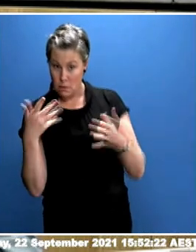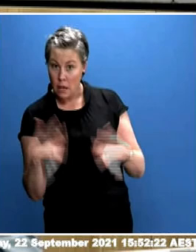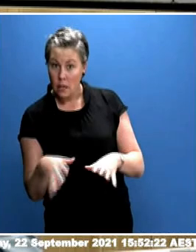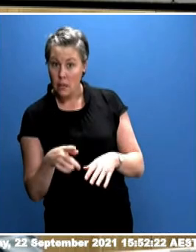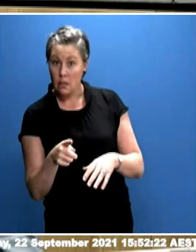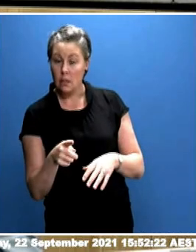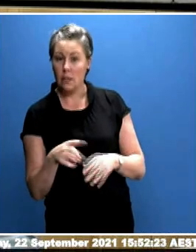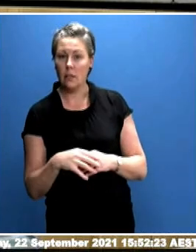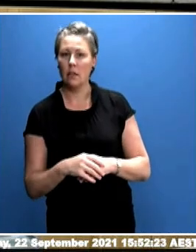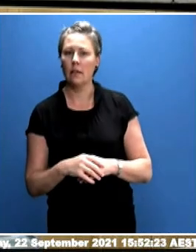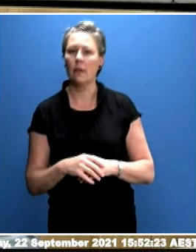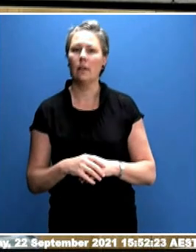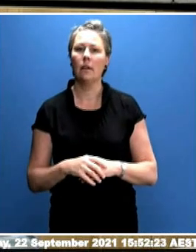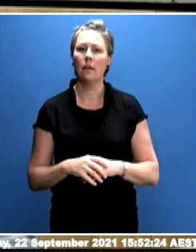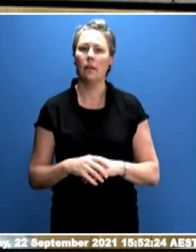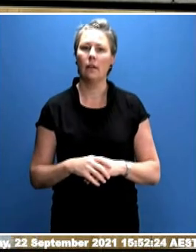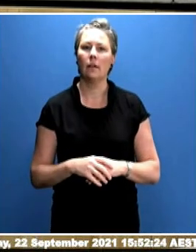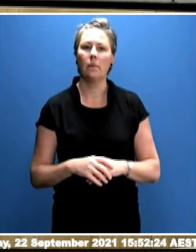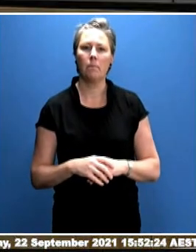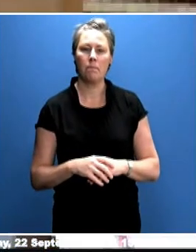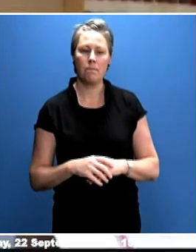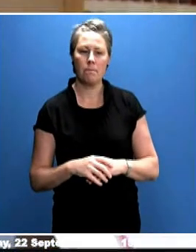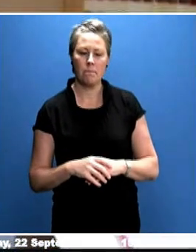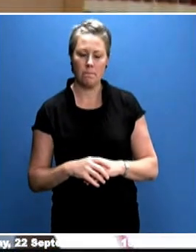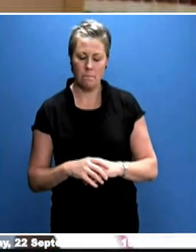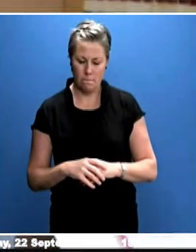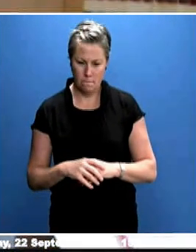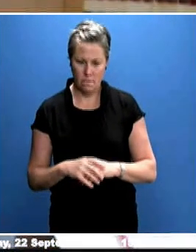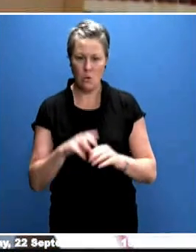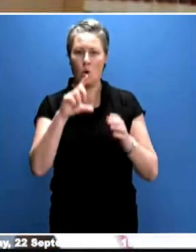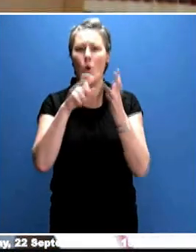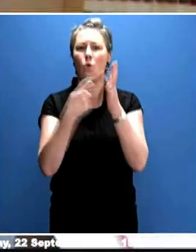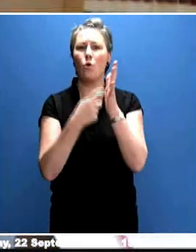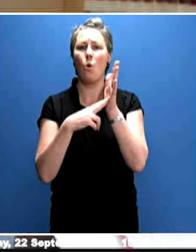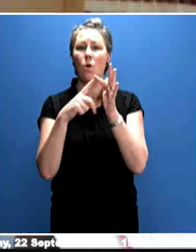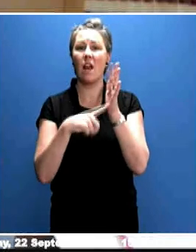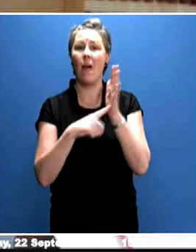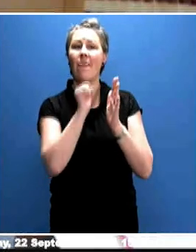Just to clarify Commissioner, the Cornell model is the therapeutic crisis intervention,